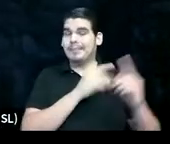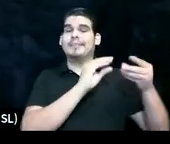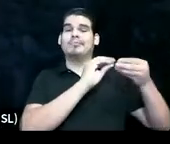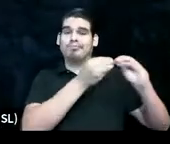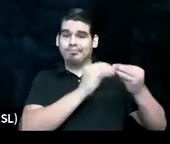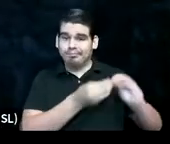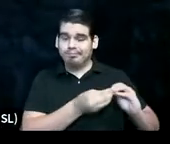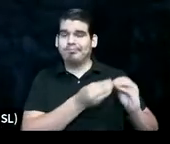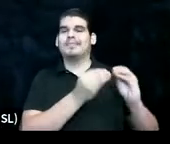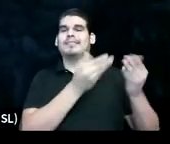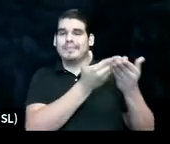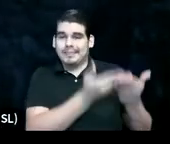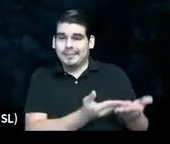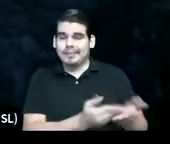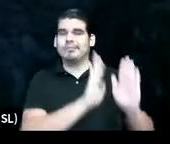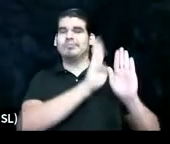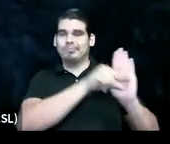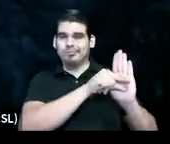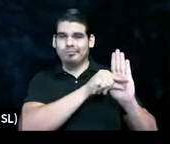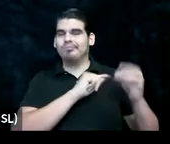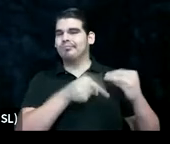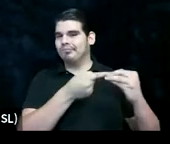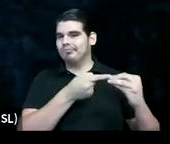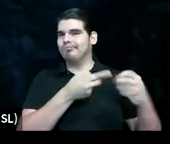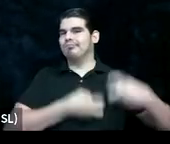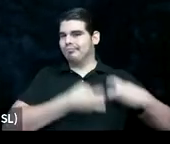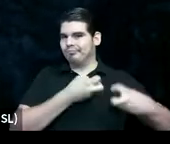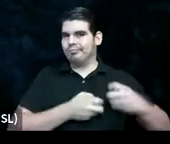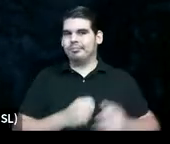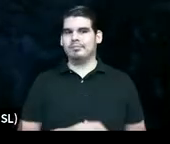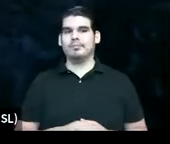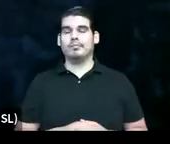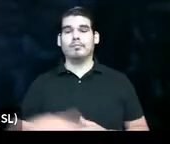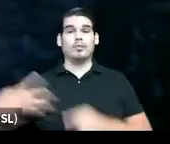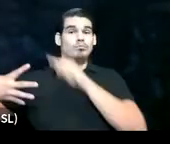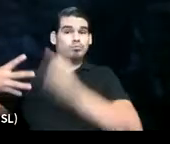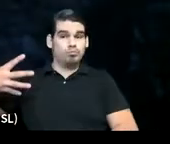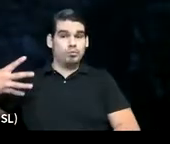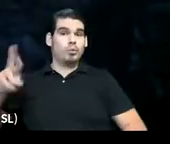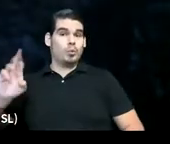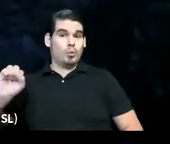Vice President: And I'll just go ahead and add you know resolutions